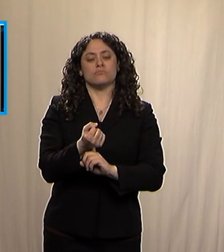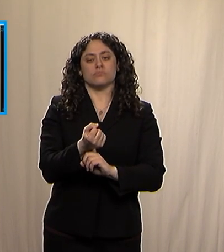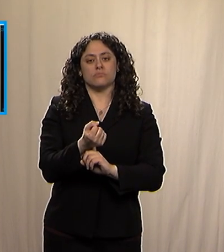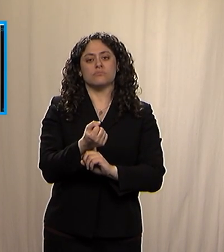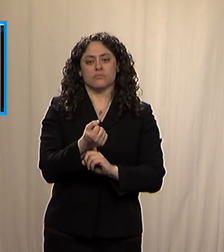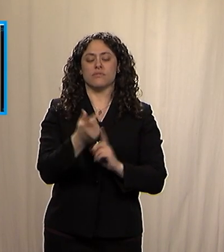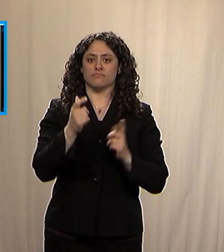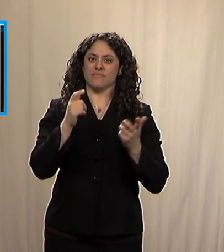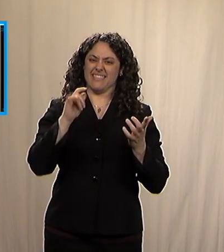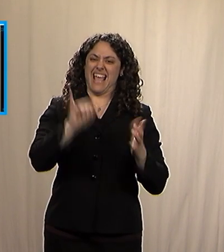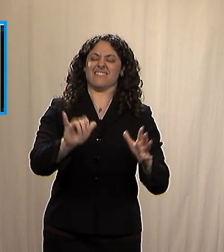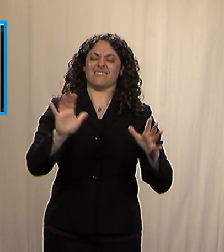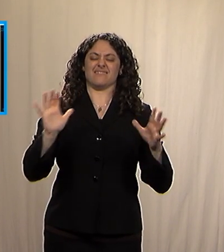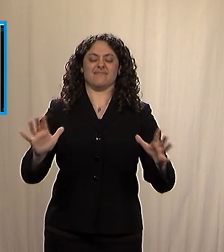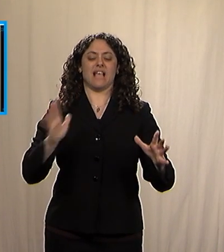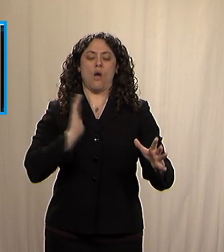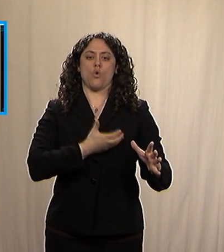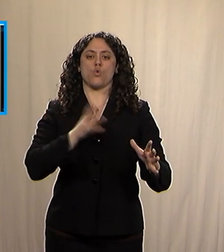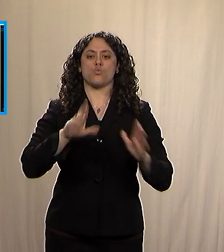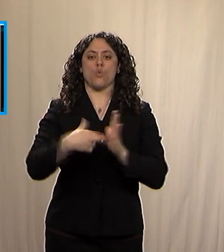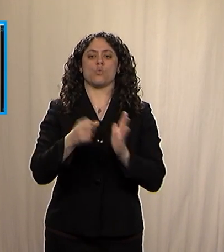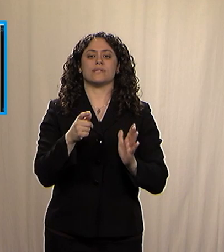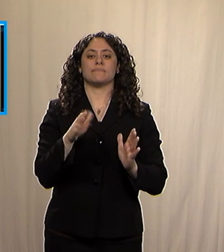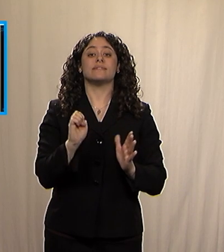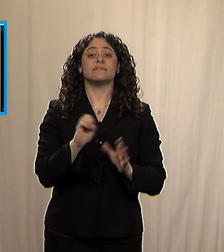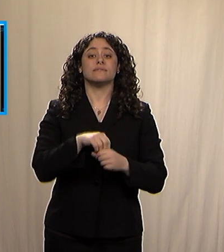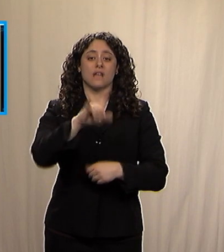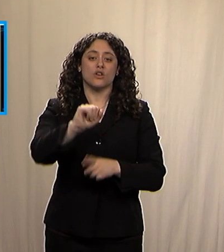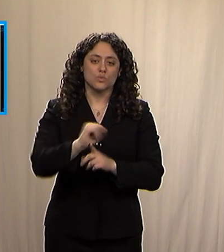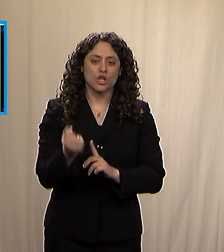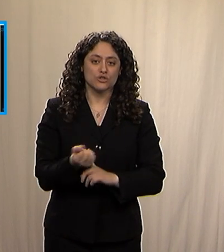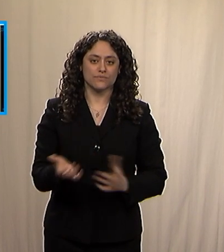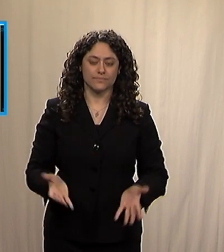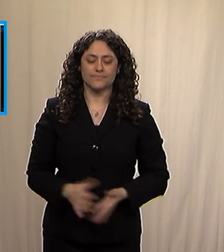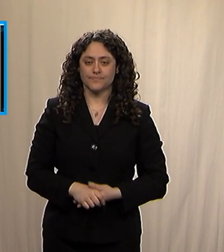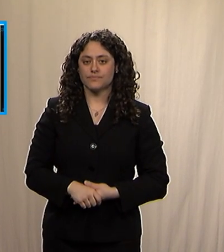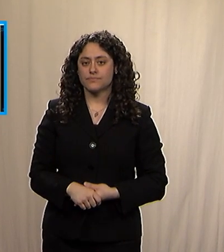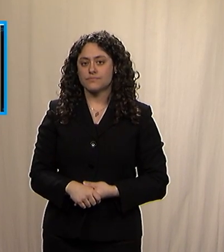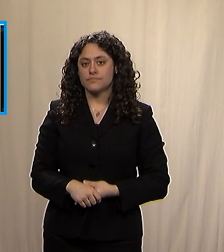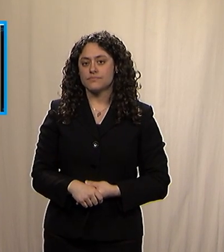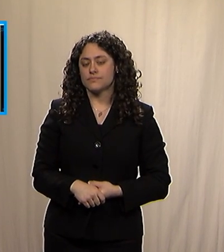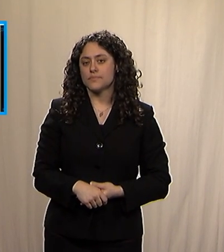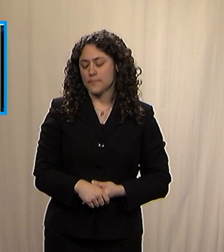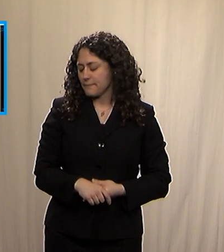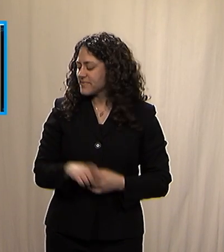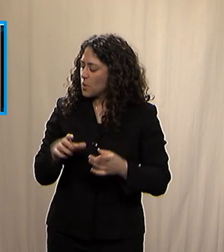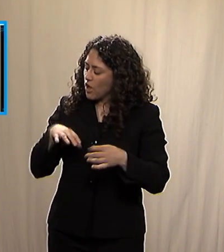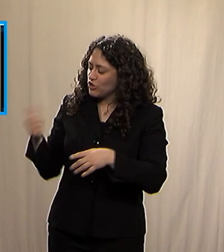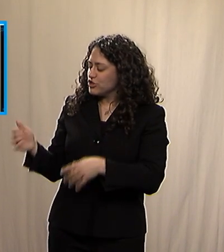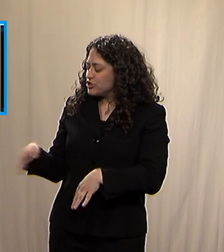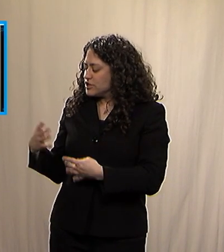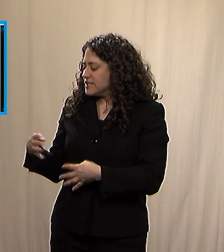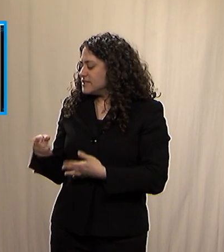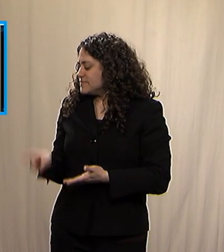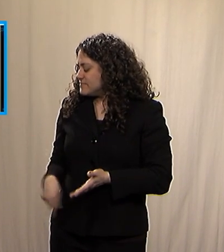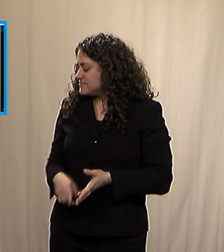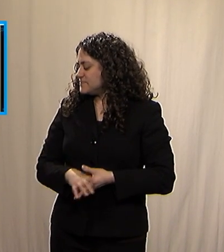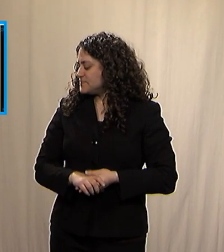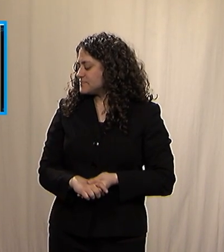The role space that we take up as interpreters.